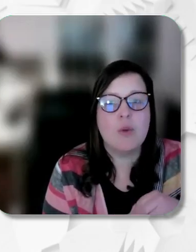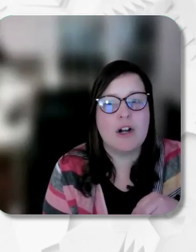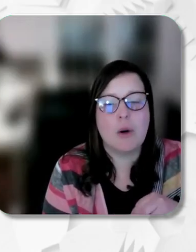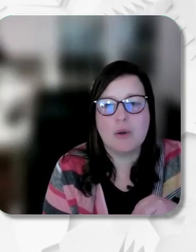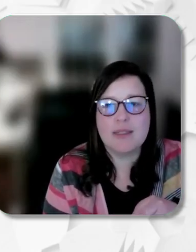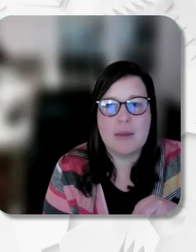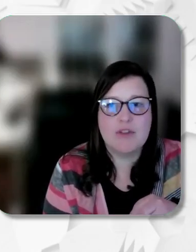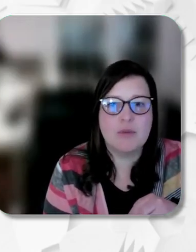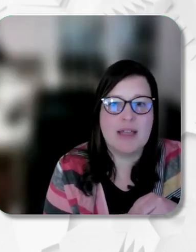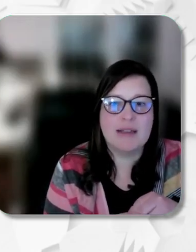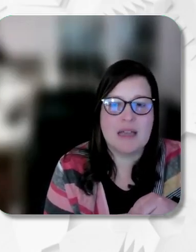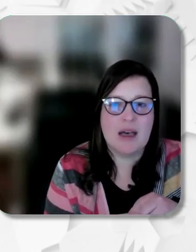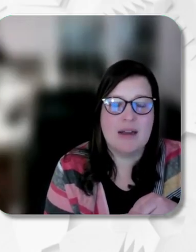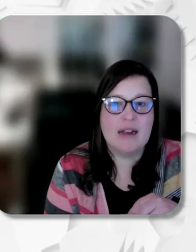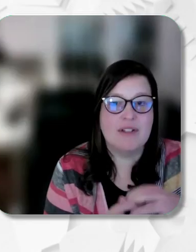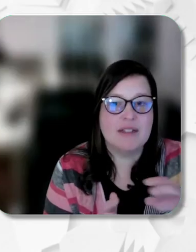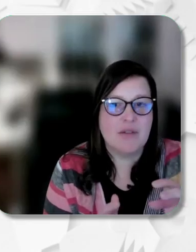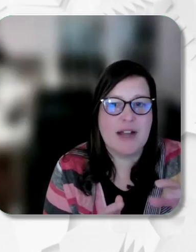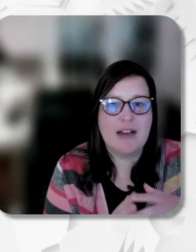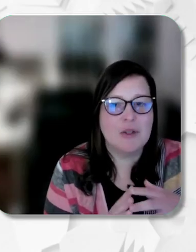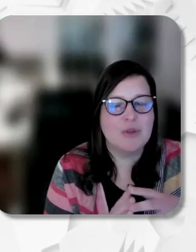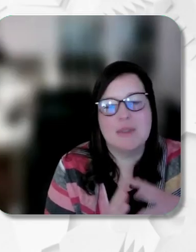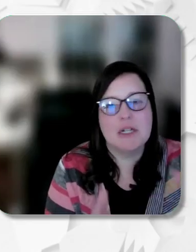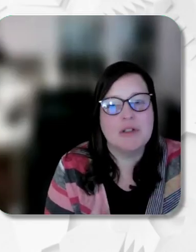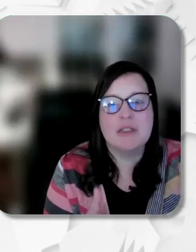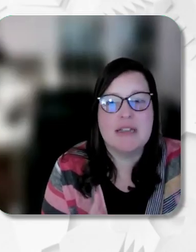when our older ones come in from playing outside and have discovered how to use materials in the